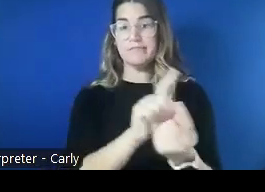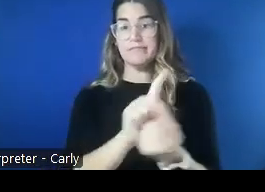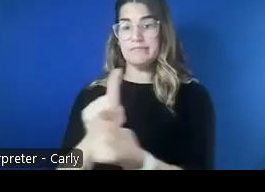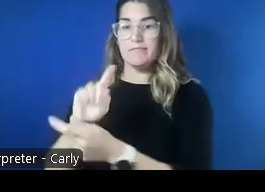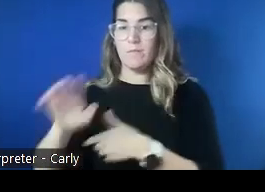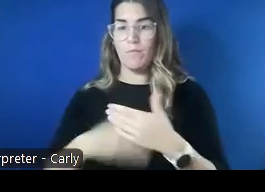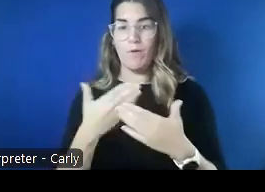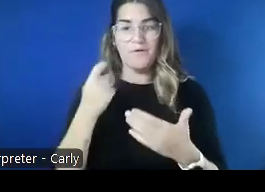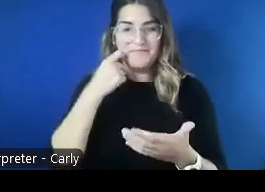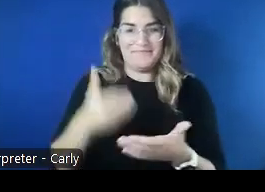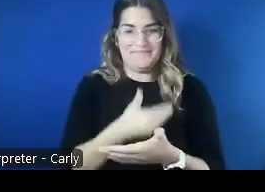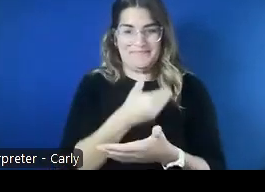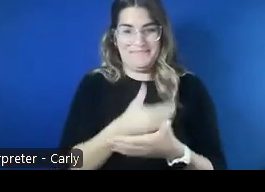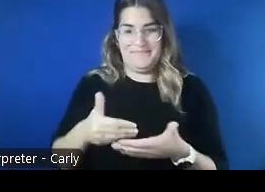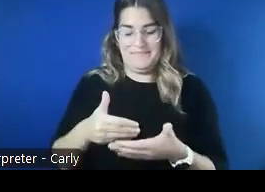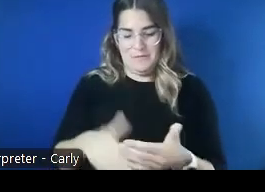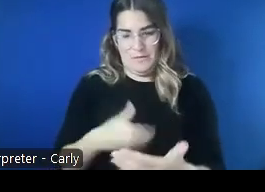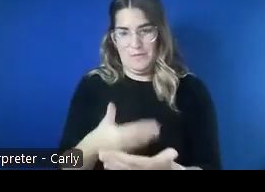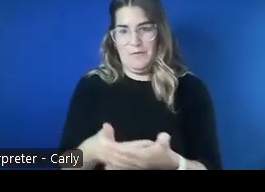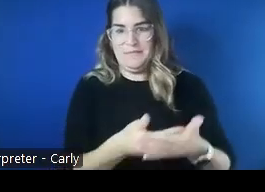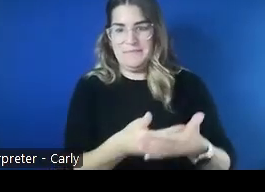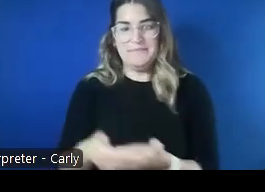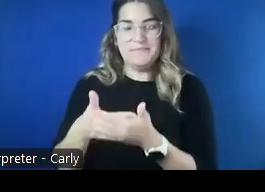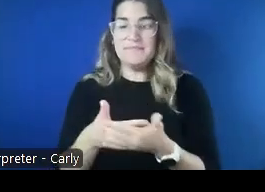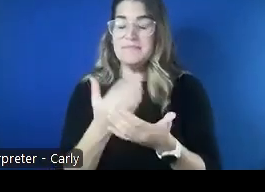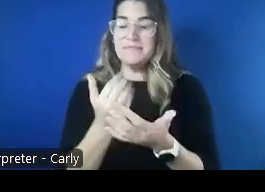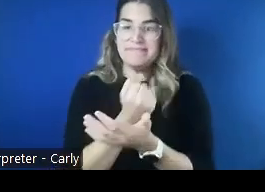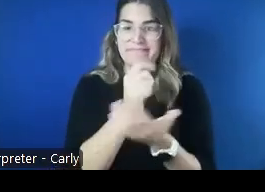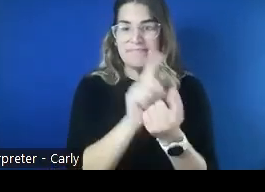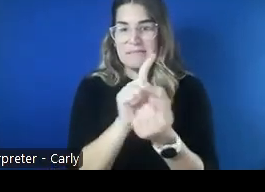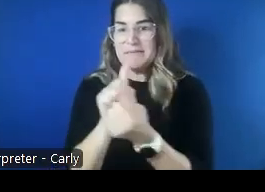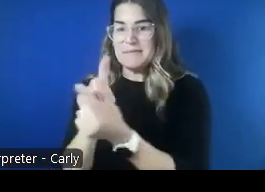at their first uh newborn visit as much as as much as possible if not she'll follow up